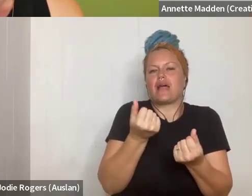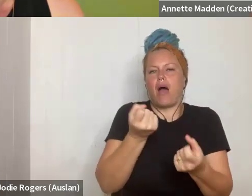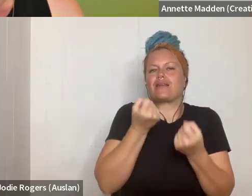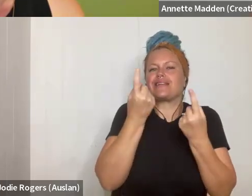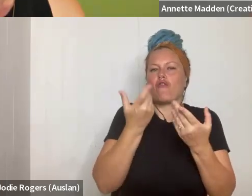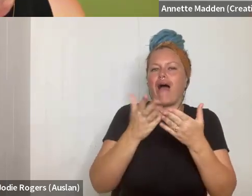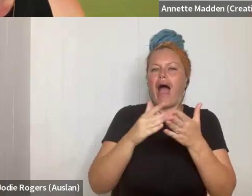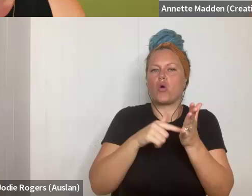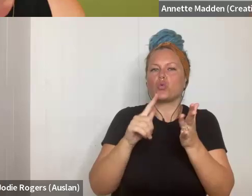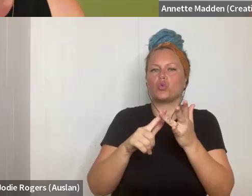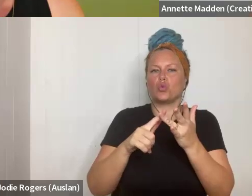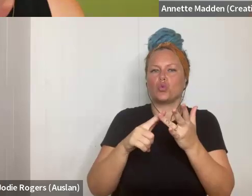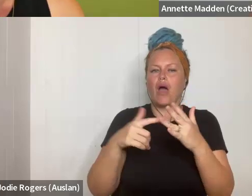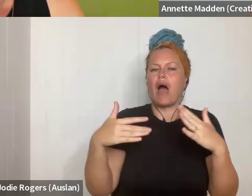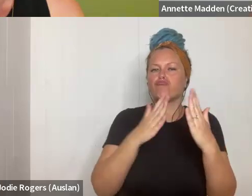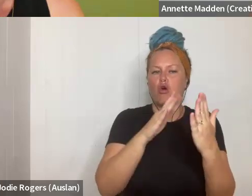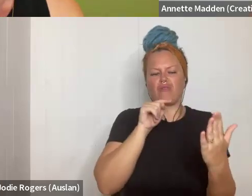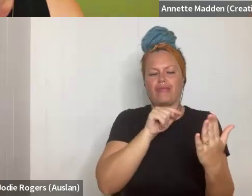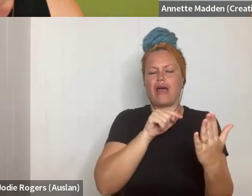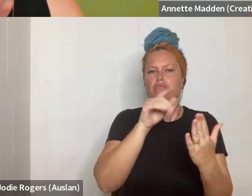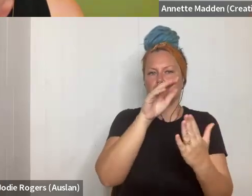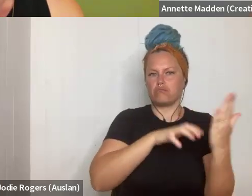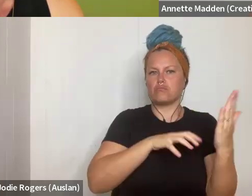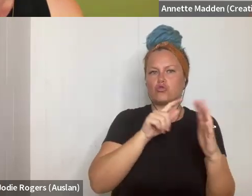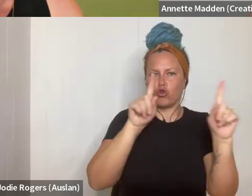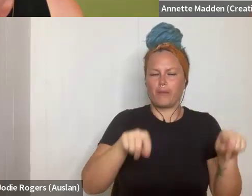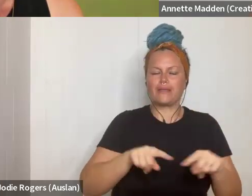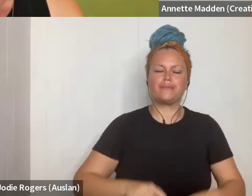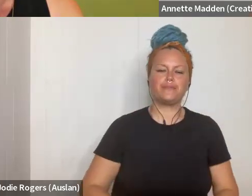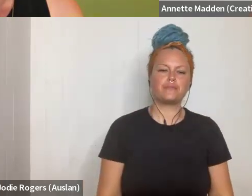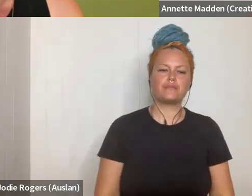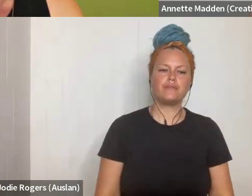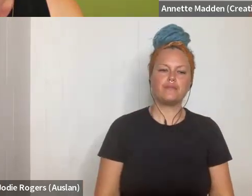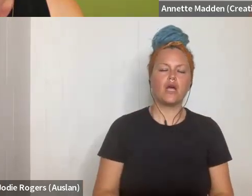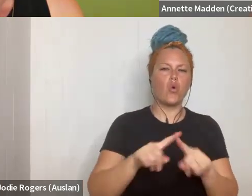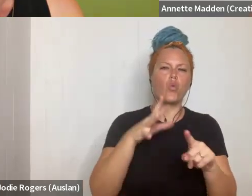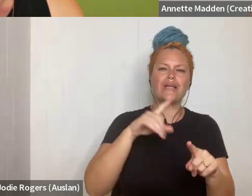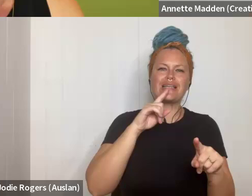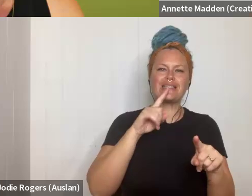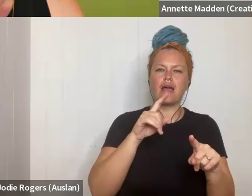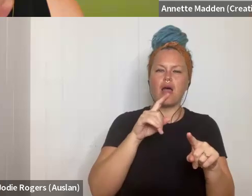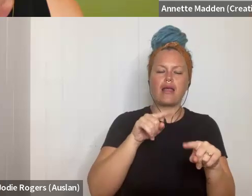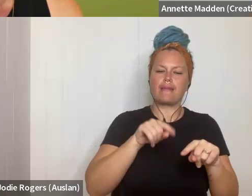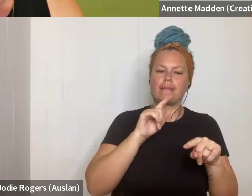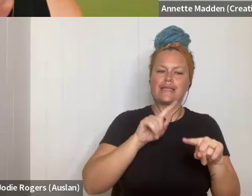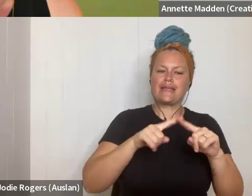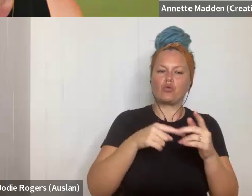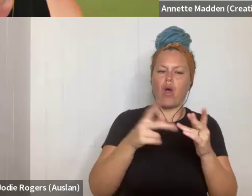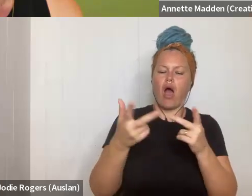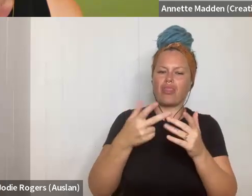itself, to give the assessors an understanding of how you can deliver, is this a viable, is there a clarity around the